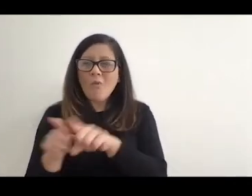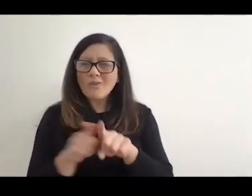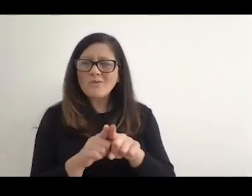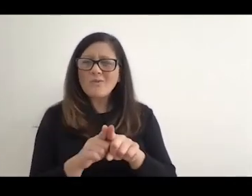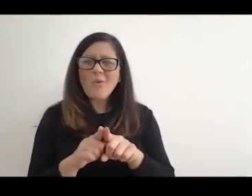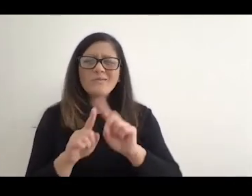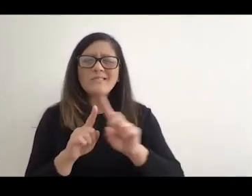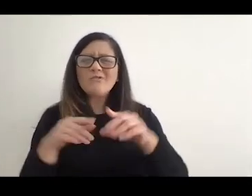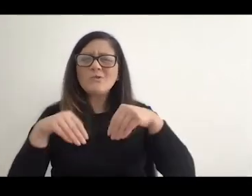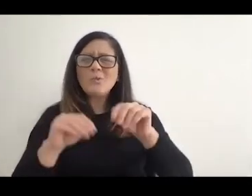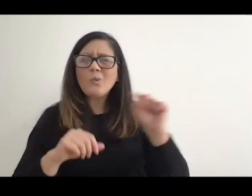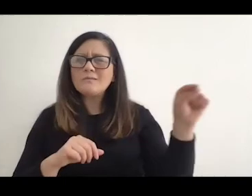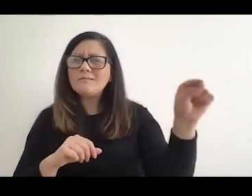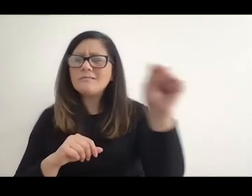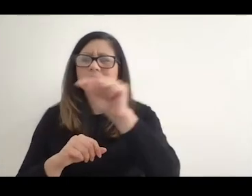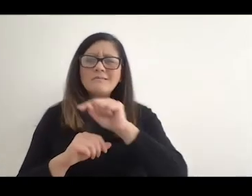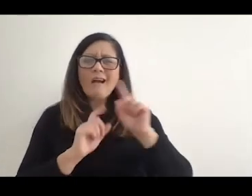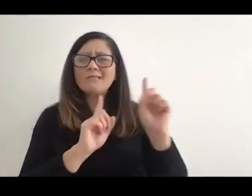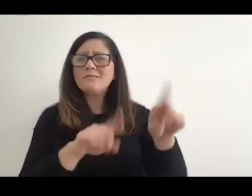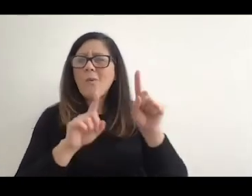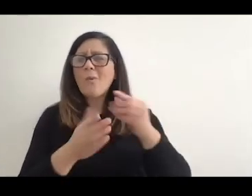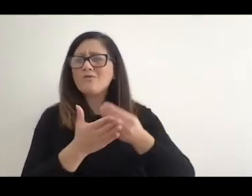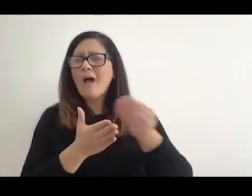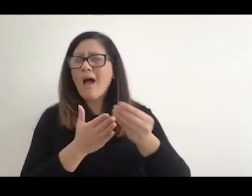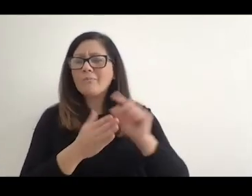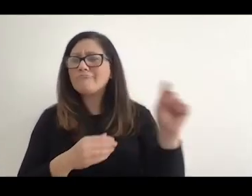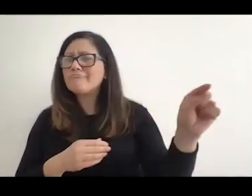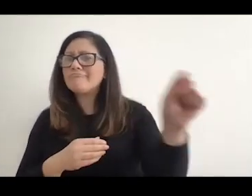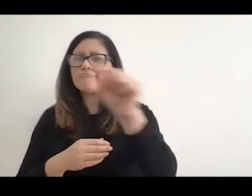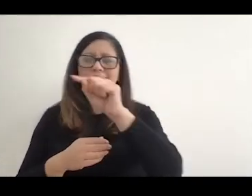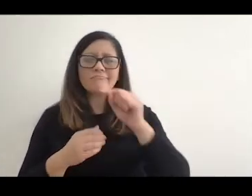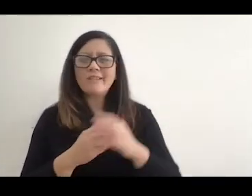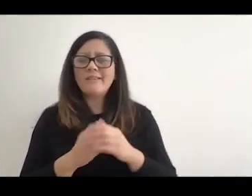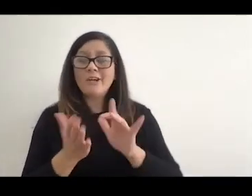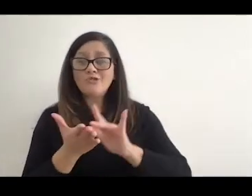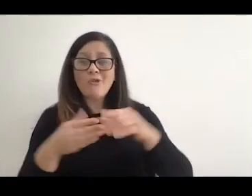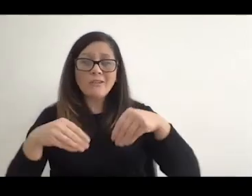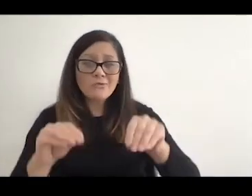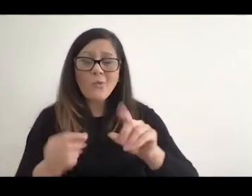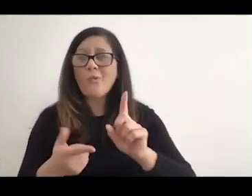I can go to big box stores. I can purchase it online. Small dog,